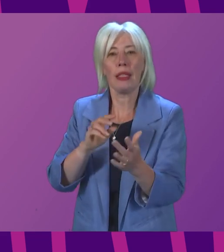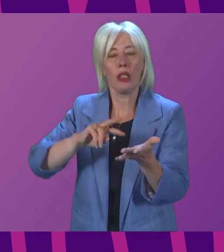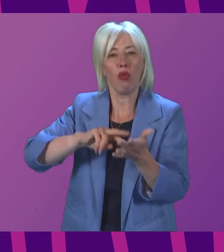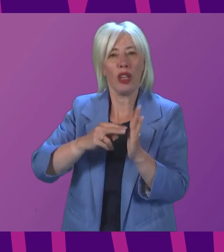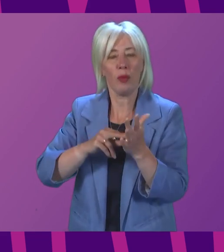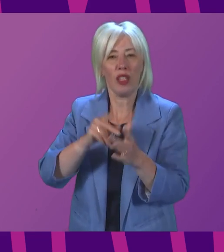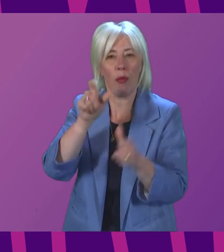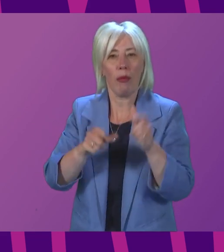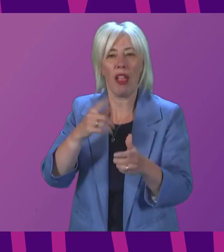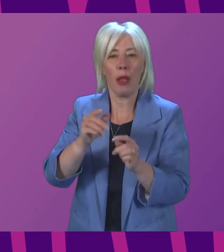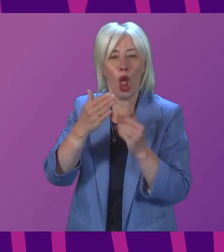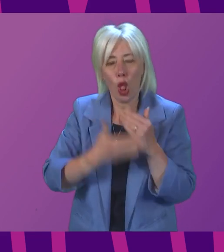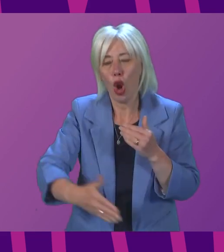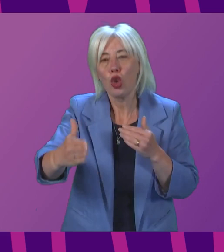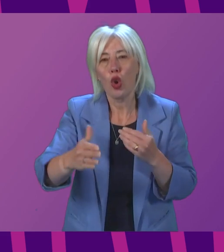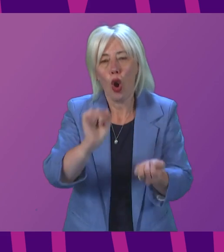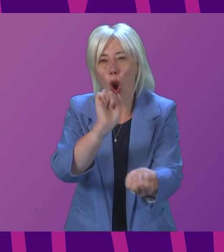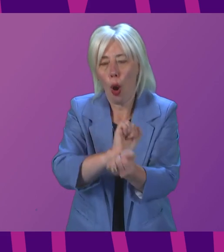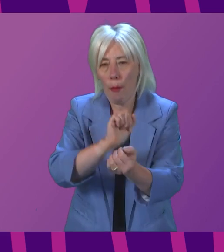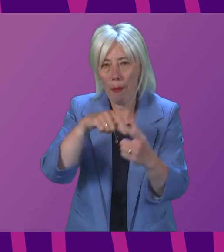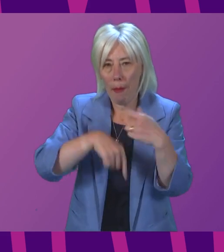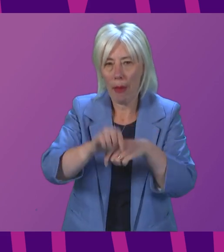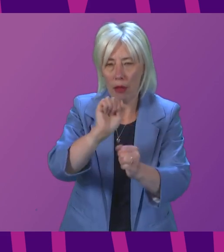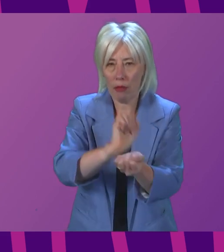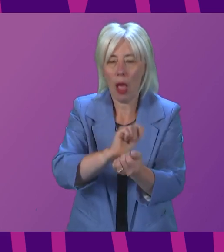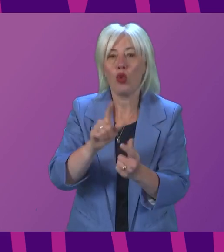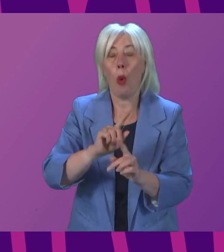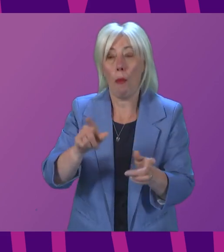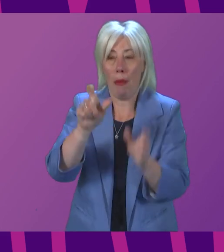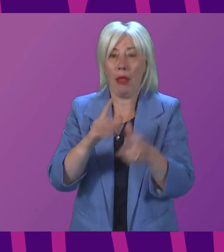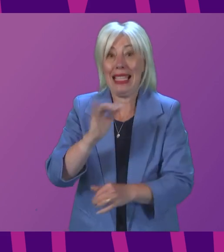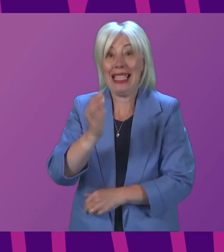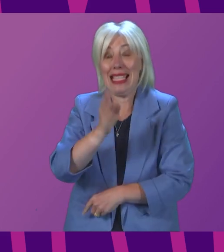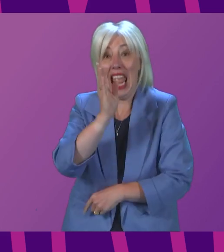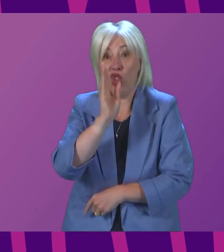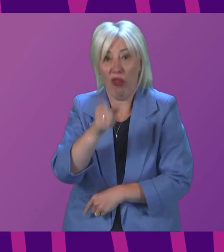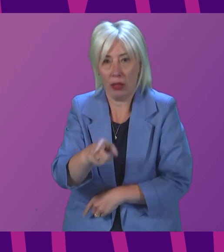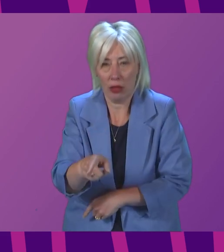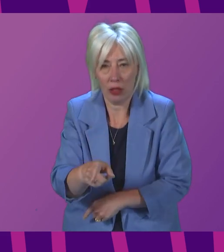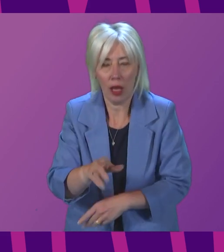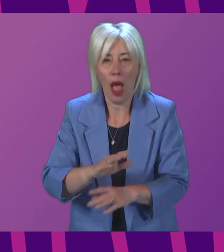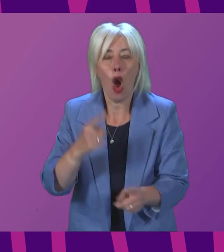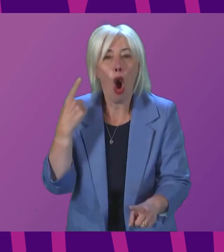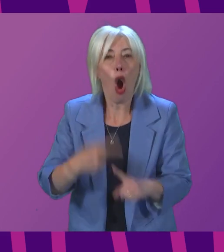serving long-term sentences. That meant that the most dangerous prisoners no longer received automatic early release.